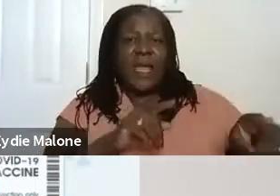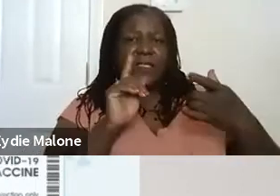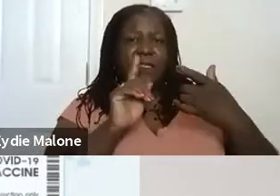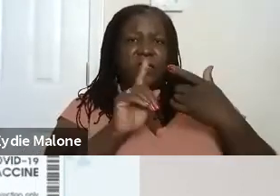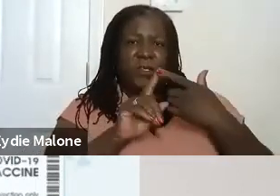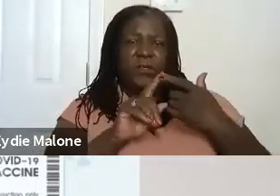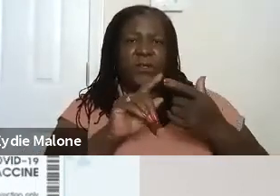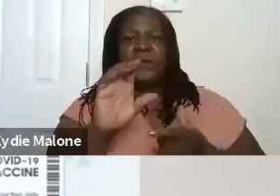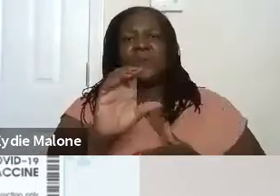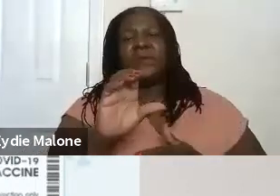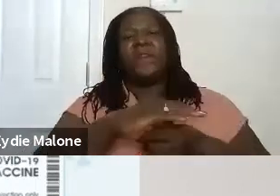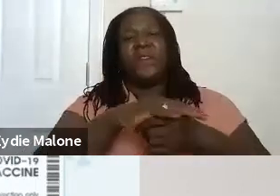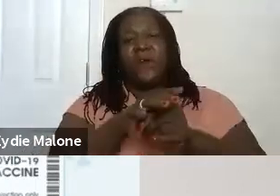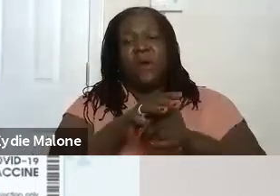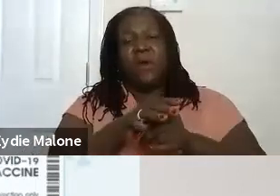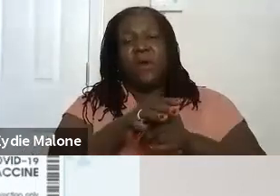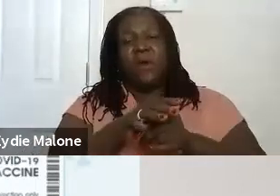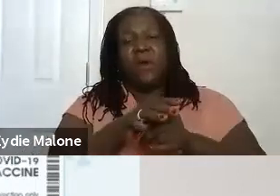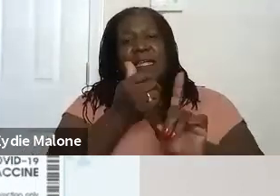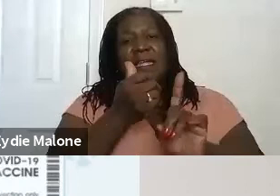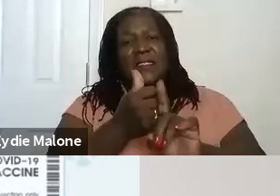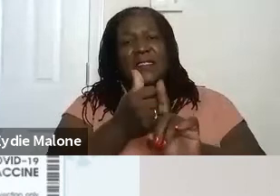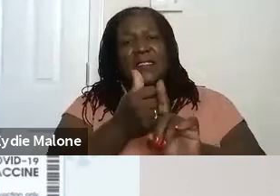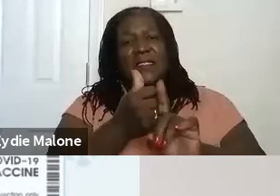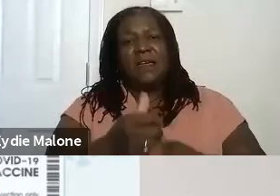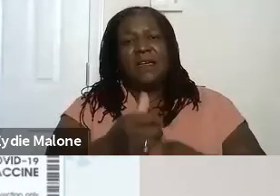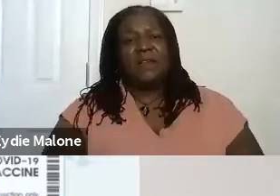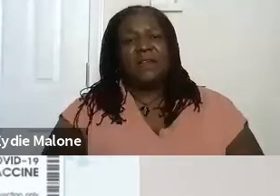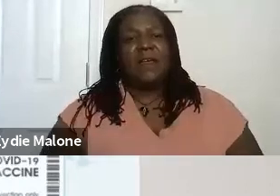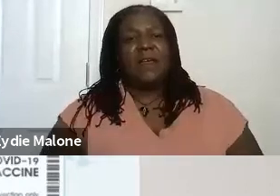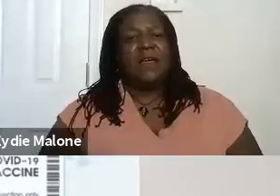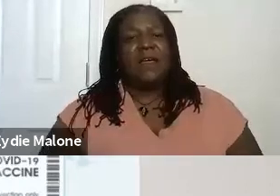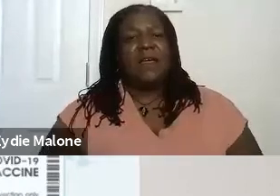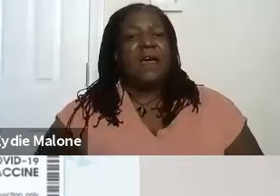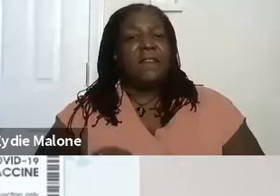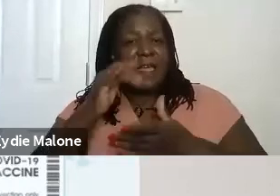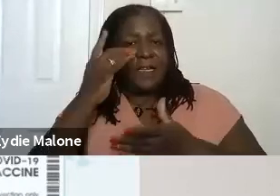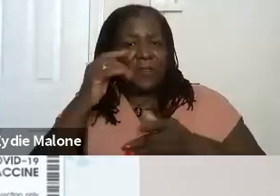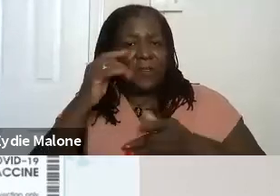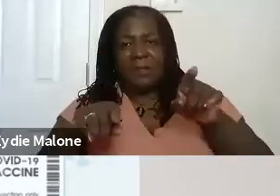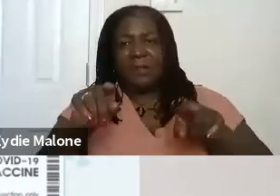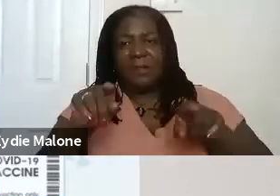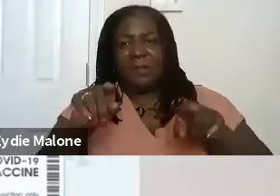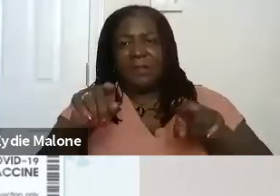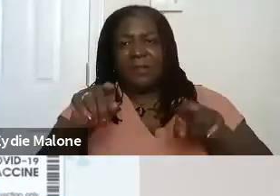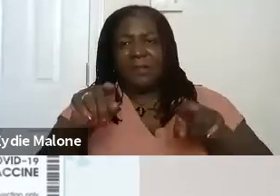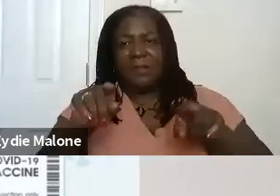why V-safe is so important as well as continuing to watch how long people's immunity is staying